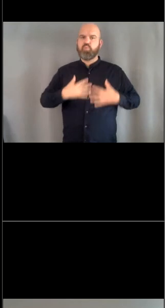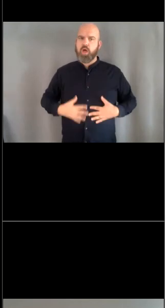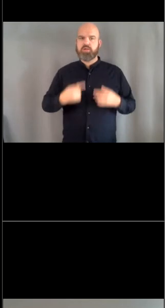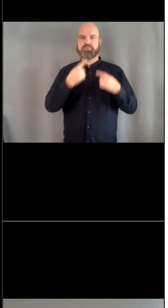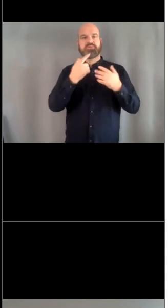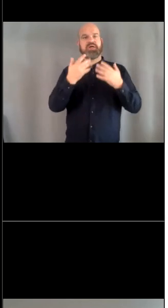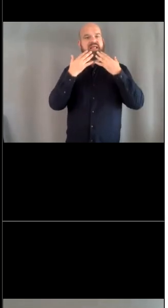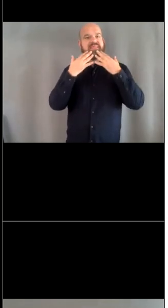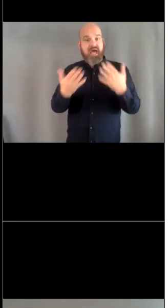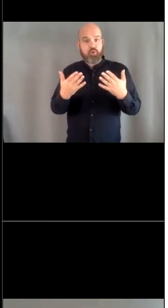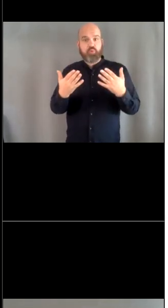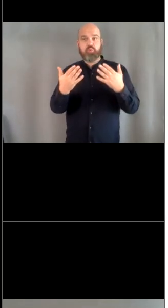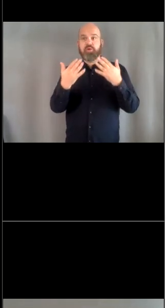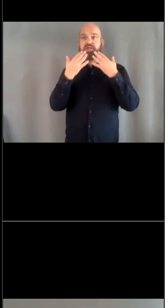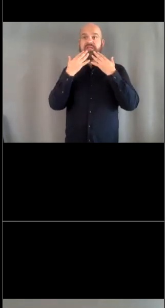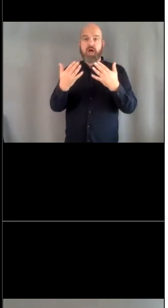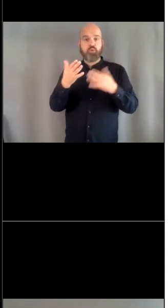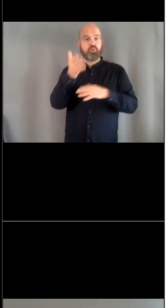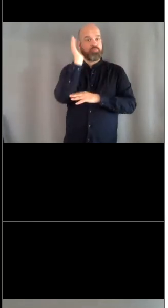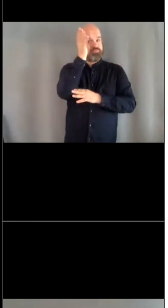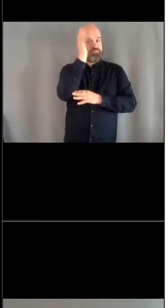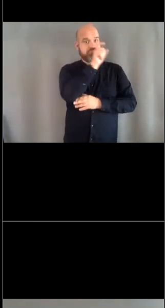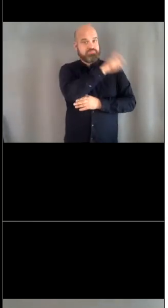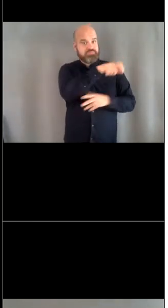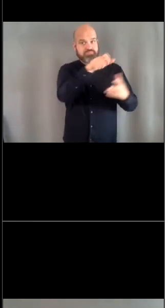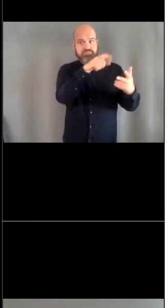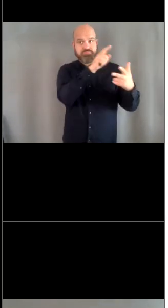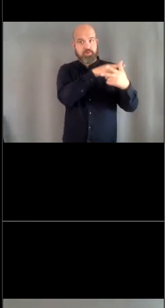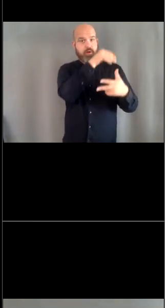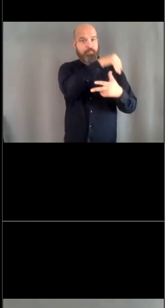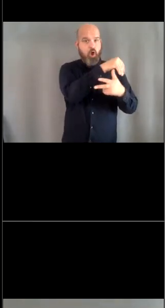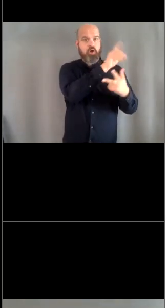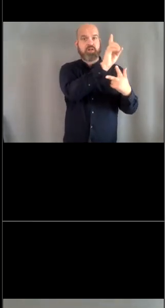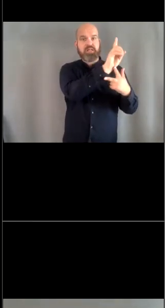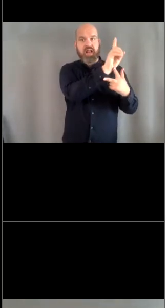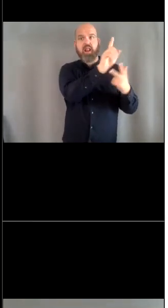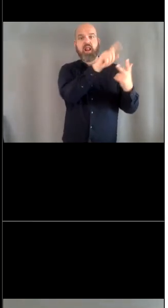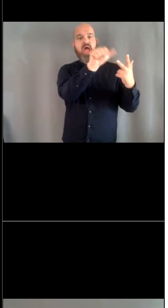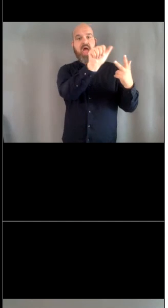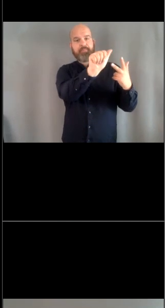Morgon, Dan, Amyn. Thank you for the fascinating presentations